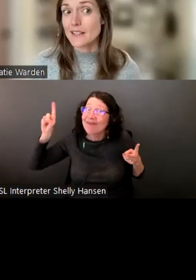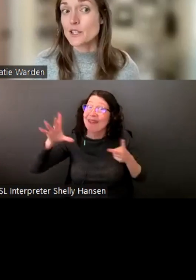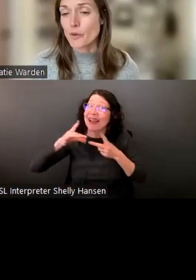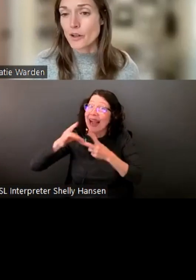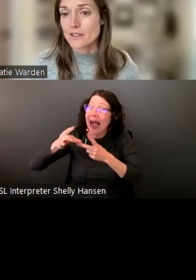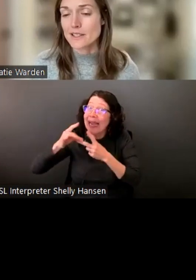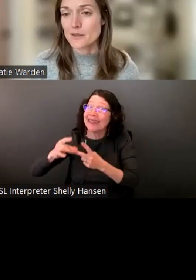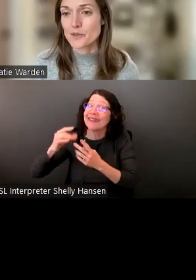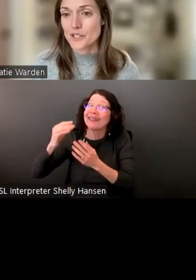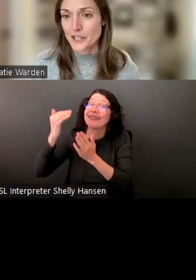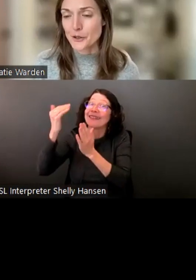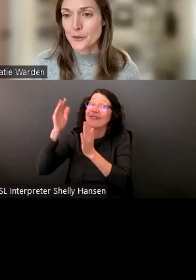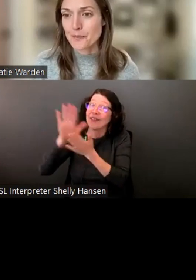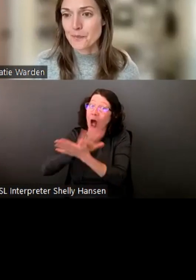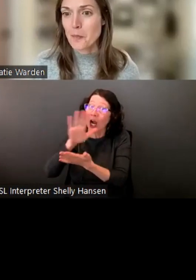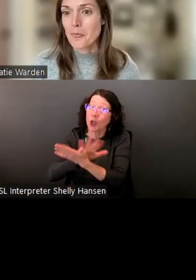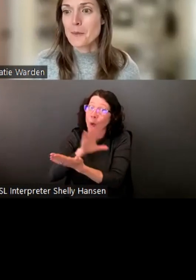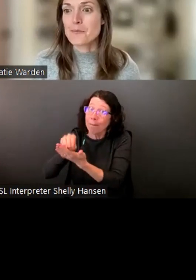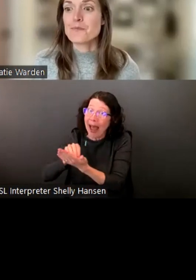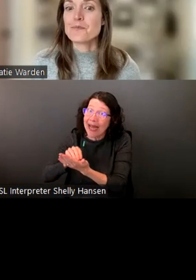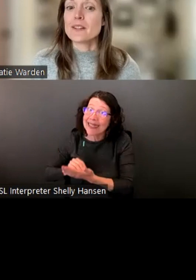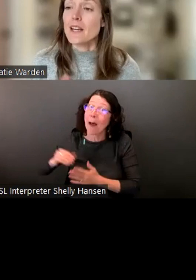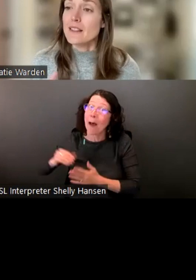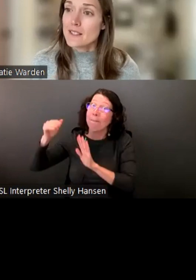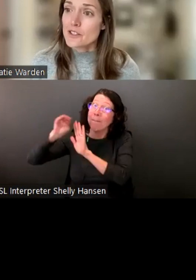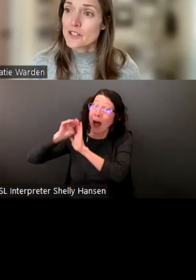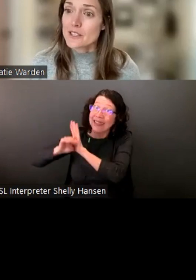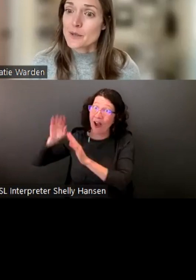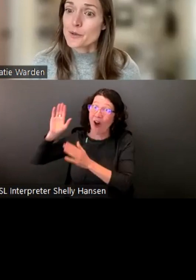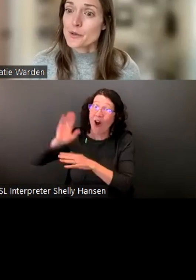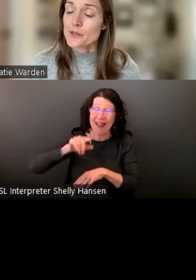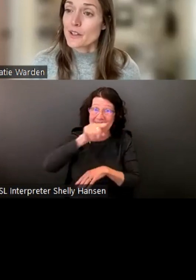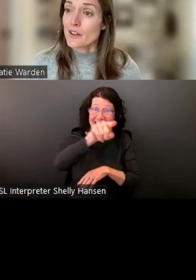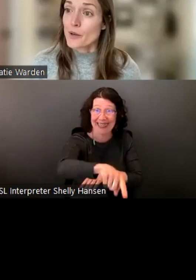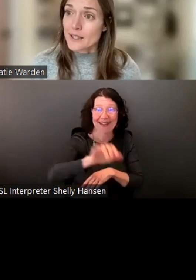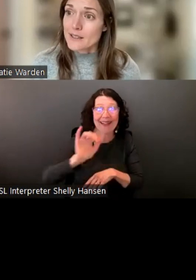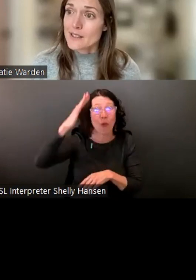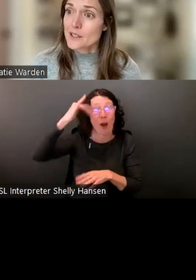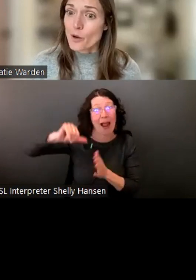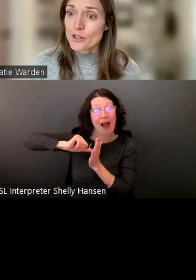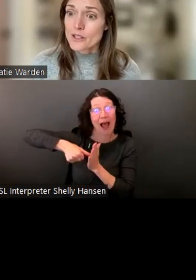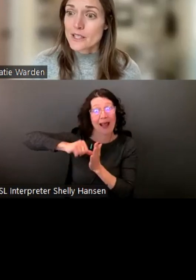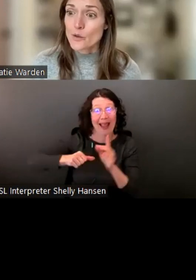these policies in particular. And these are examples of practices, policies